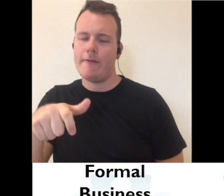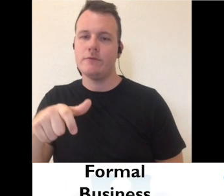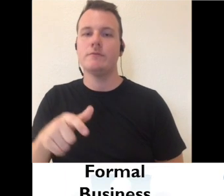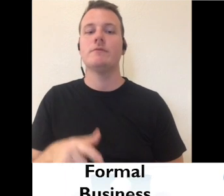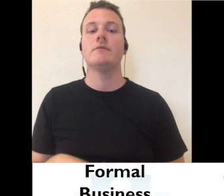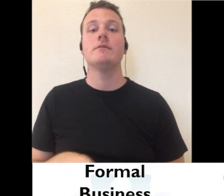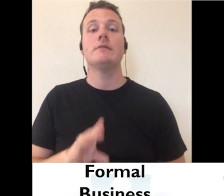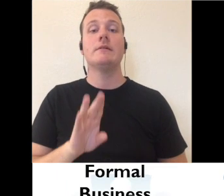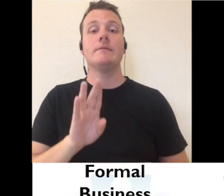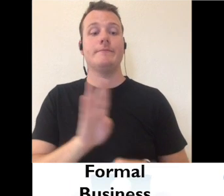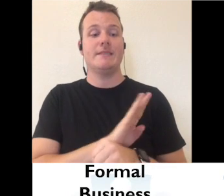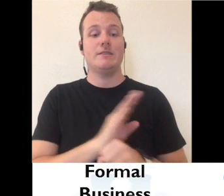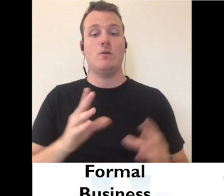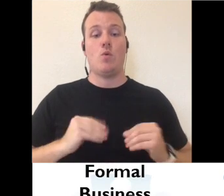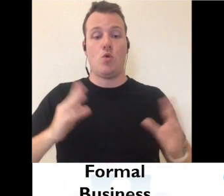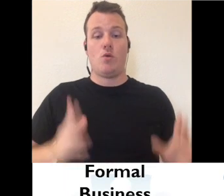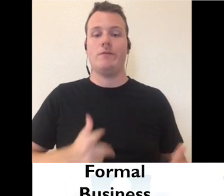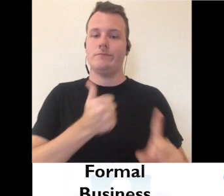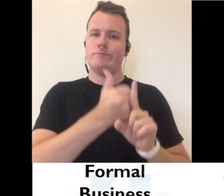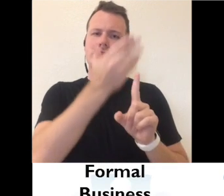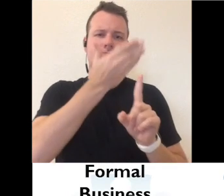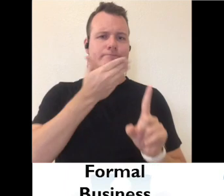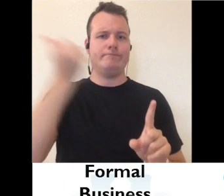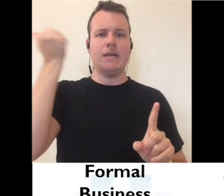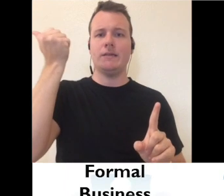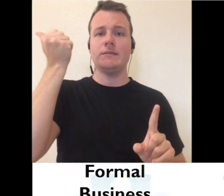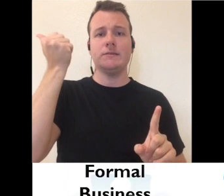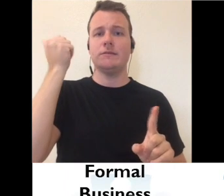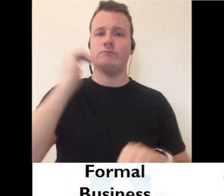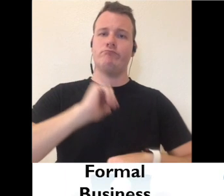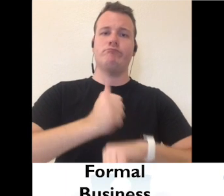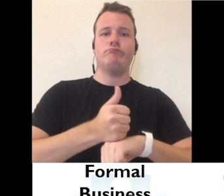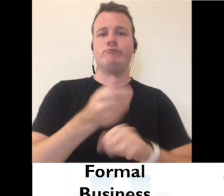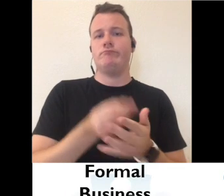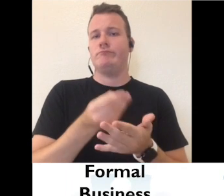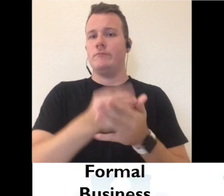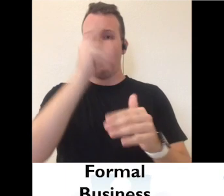really put together the financial forecast because they know what they